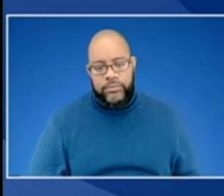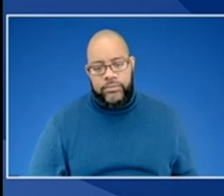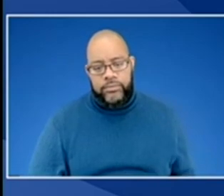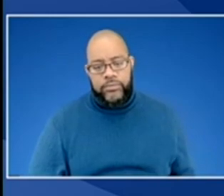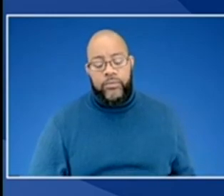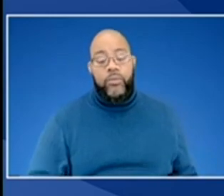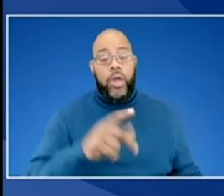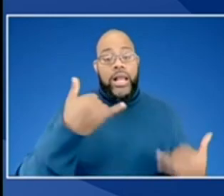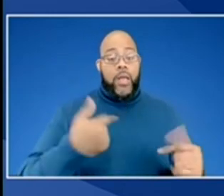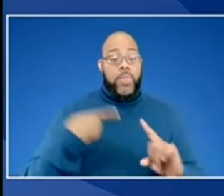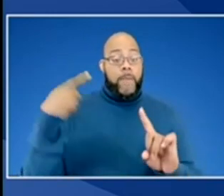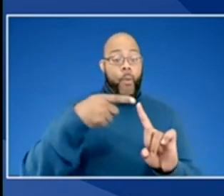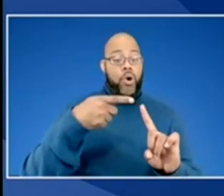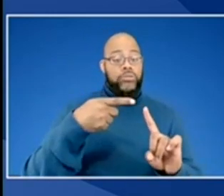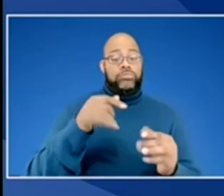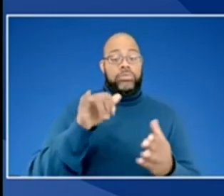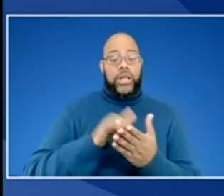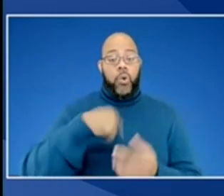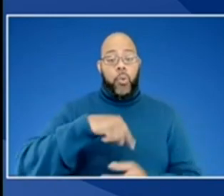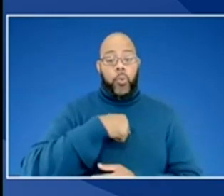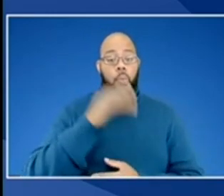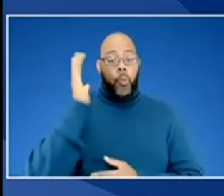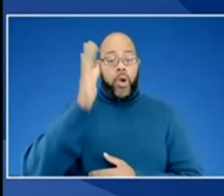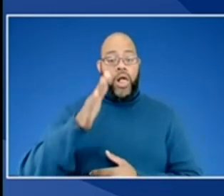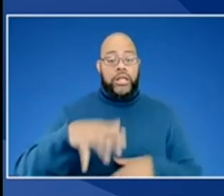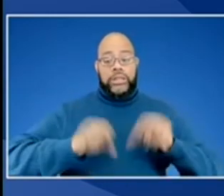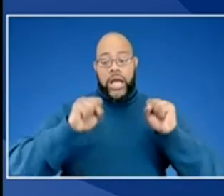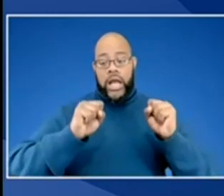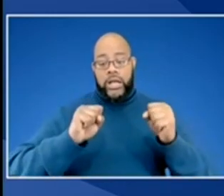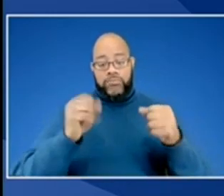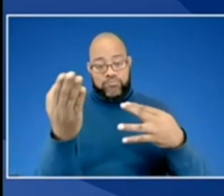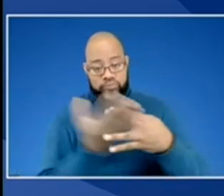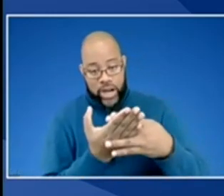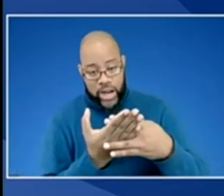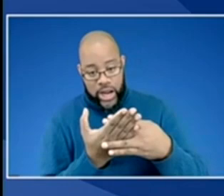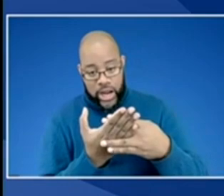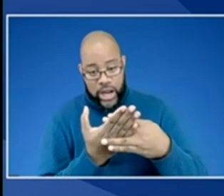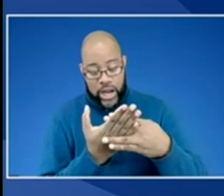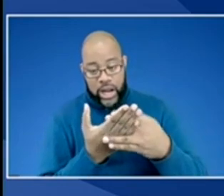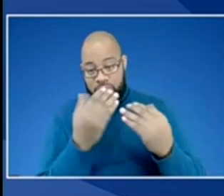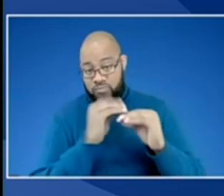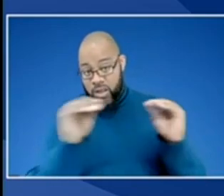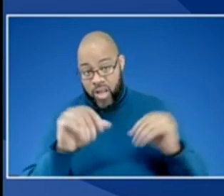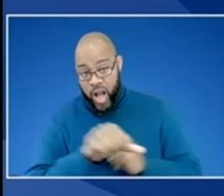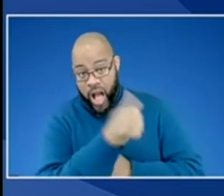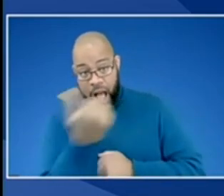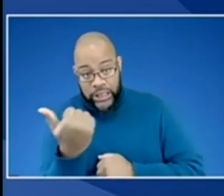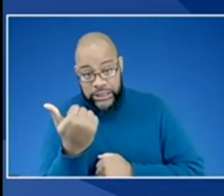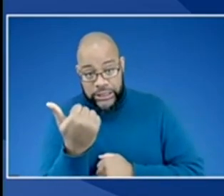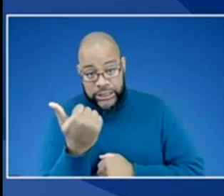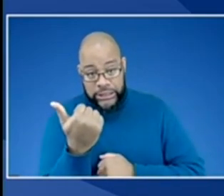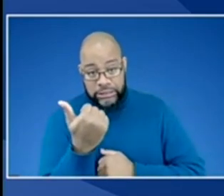point where we are going to take a break. If there's nothing else, Cindy, please go ahead.